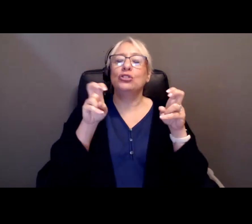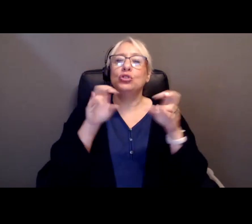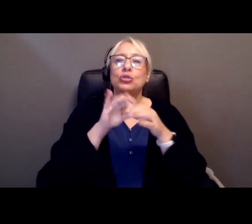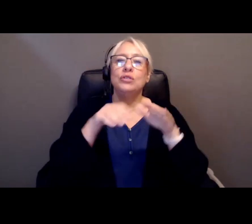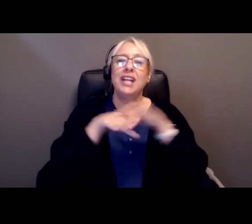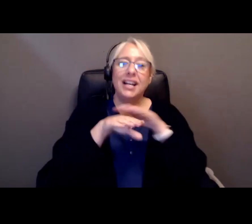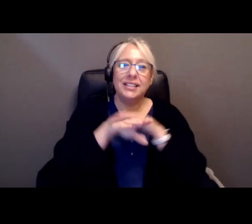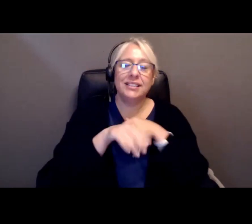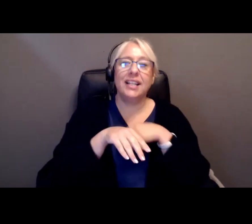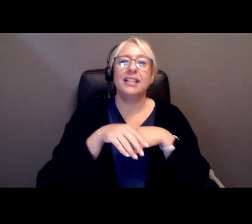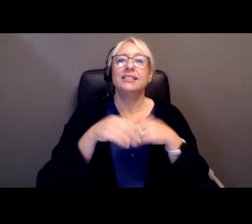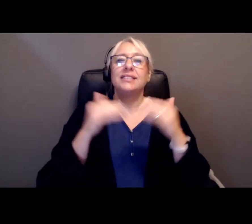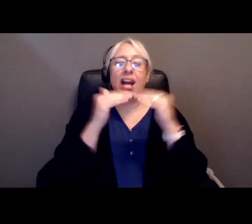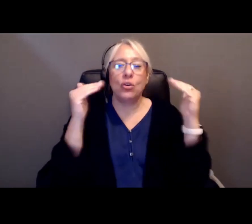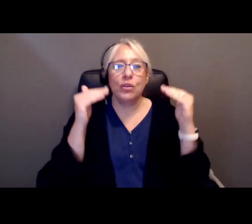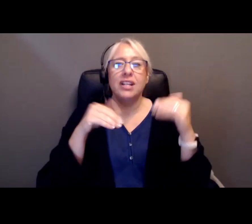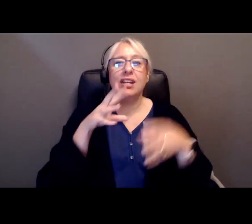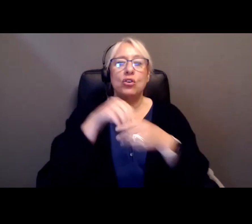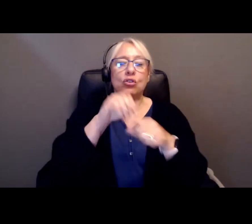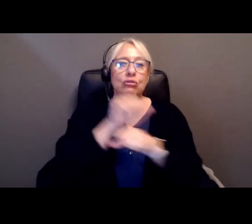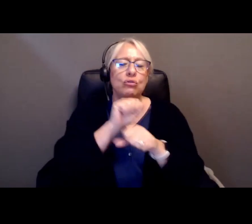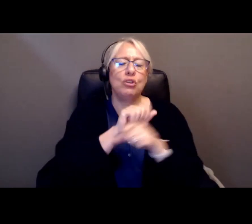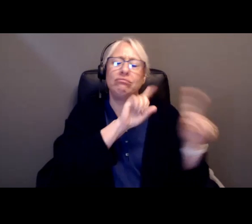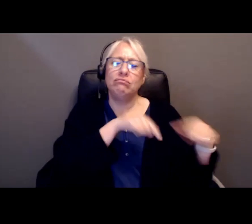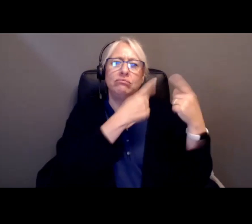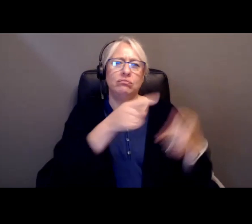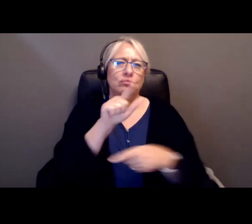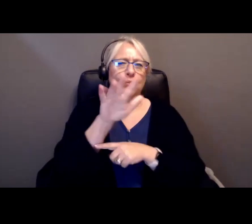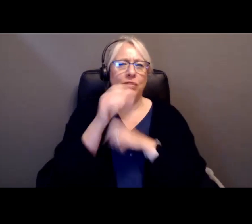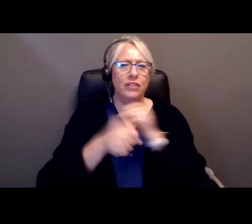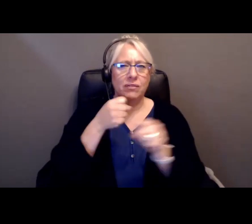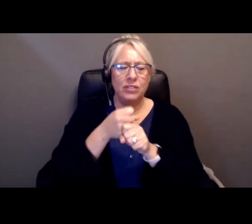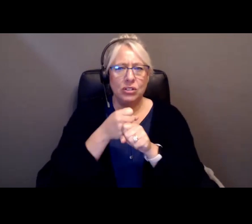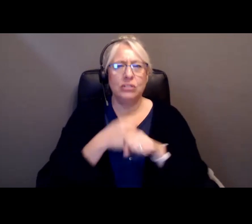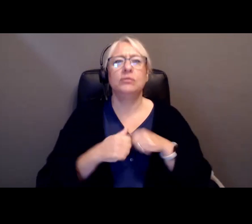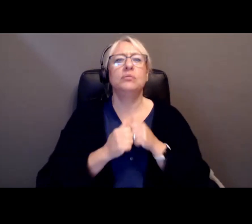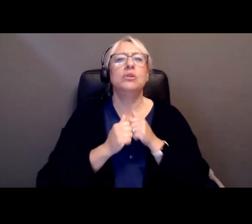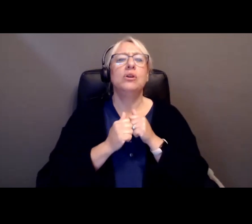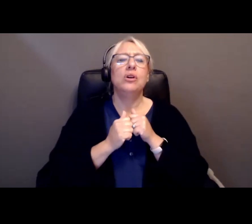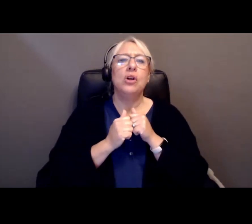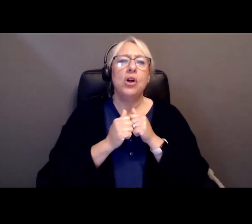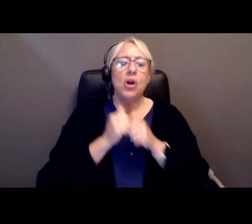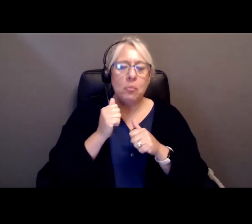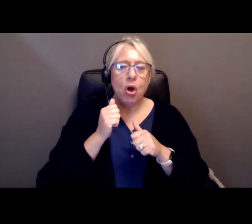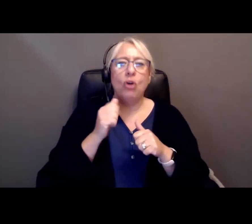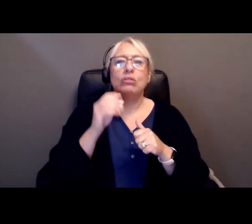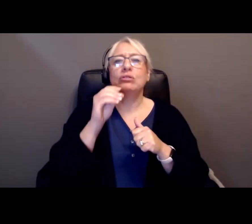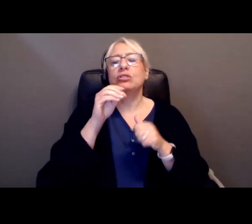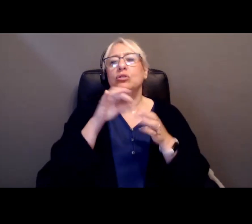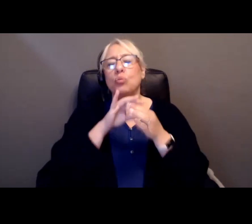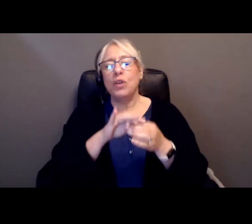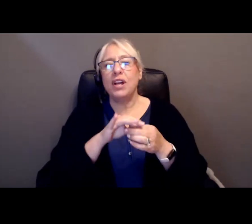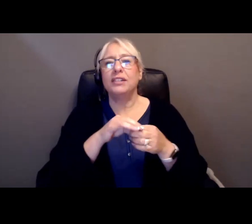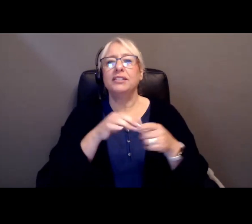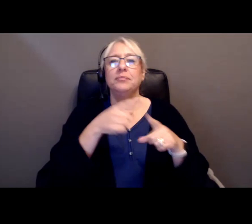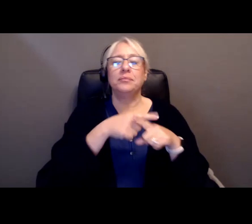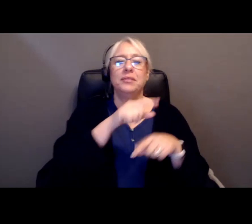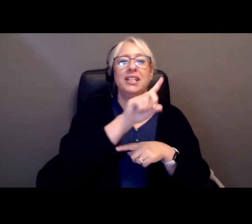inclusion work for about 25 years, mostly looking at the intersections of disability and gender and